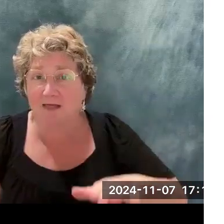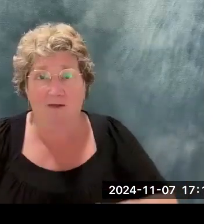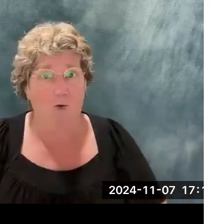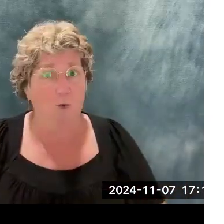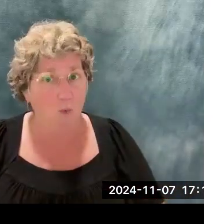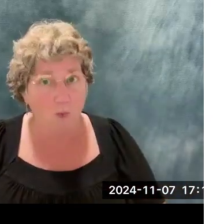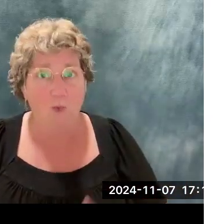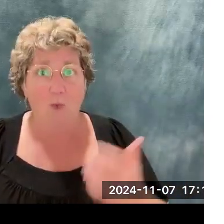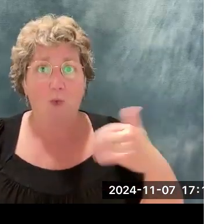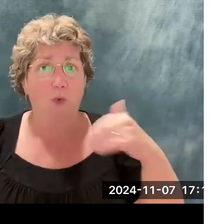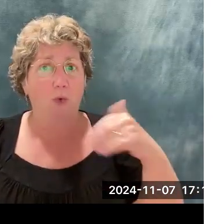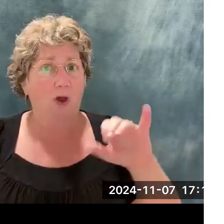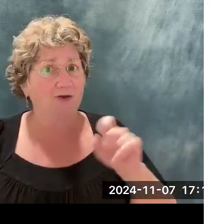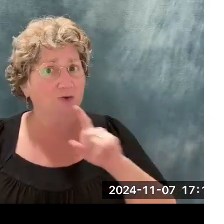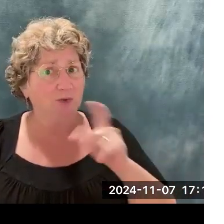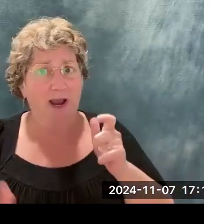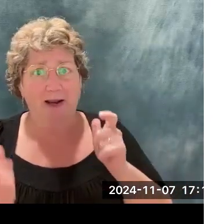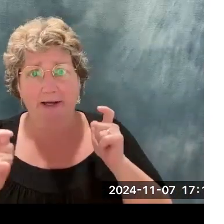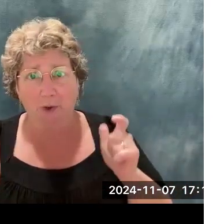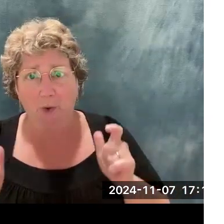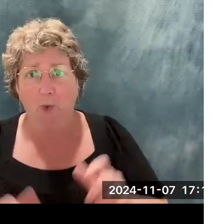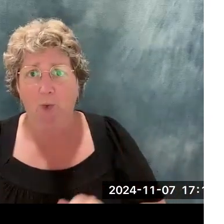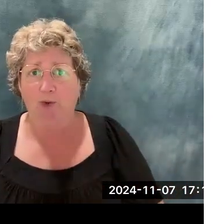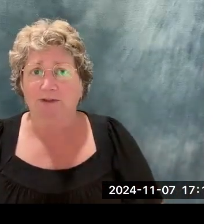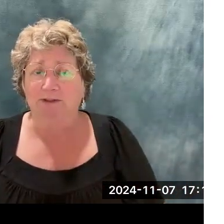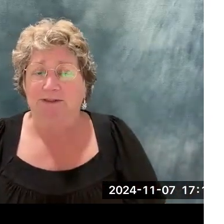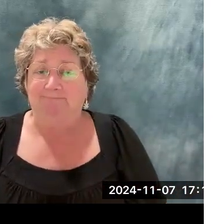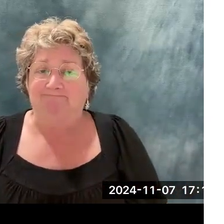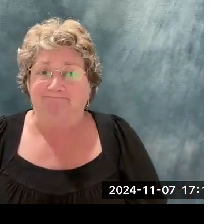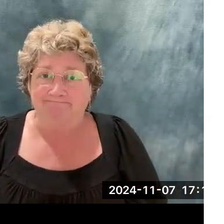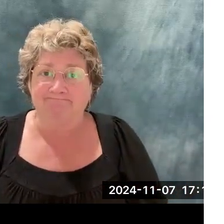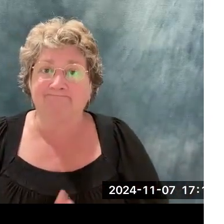into this a little bit more, the, in 2023,